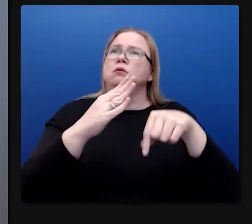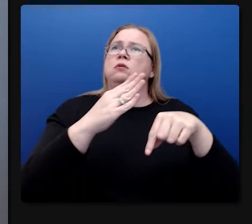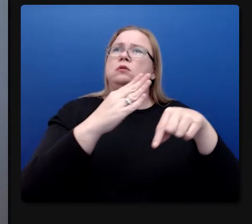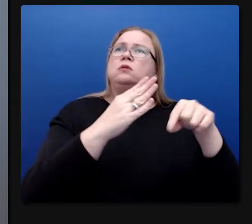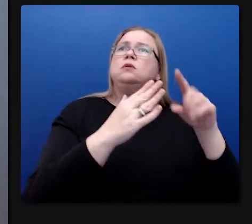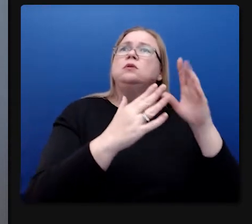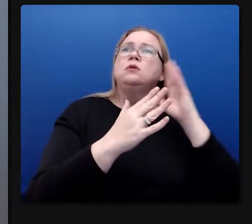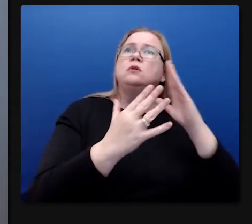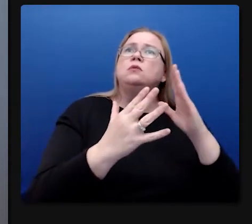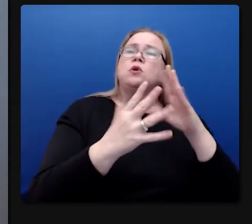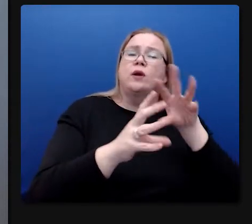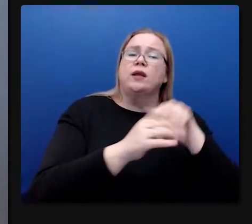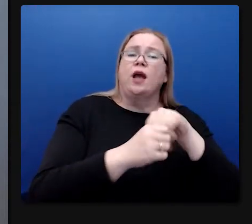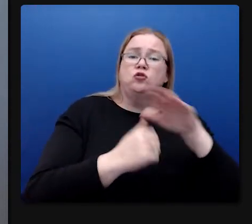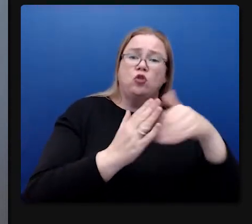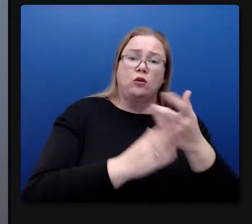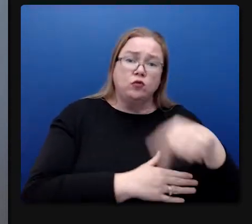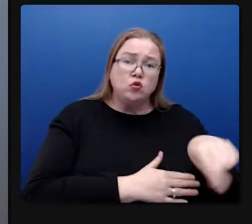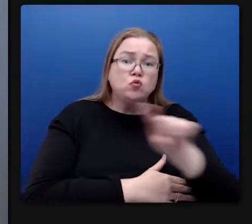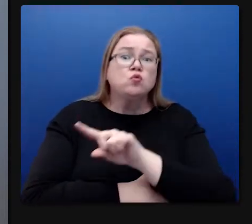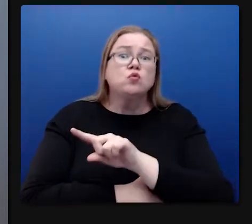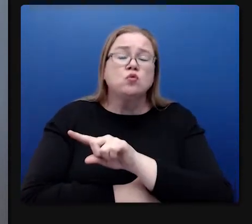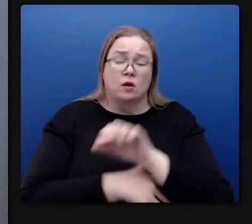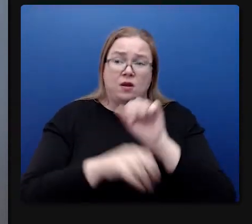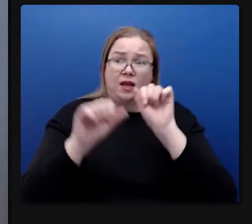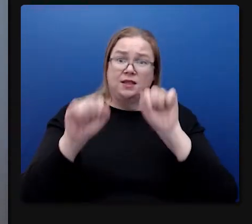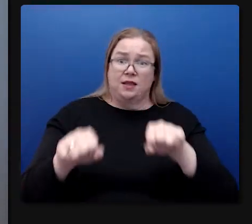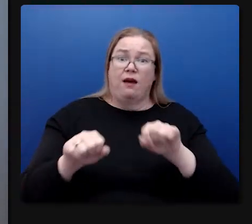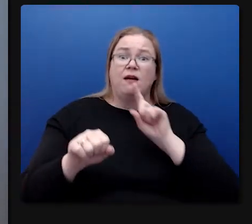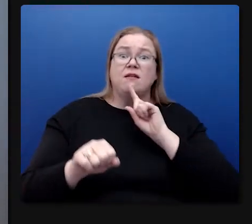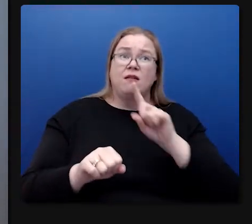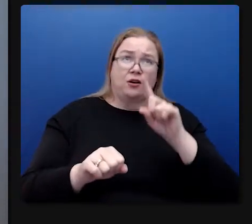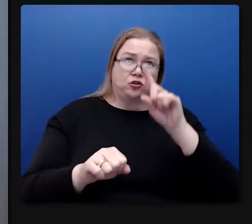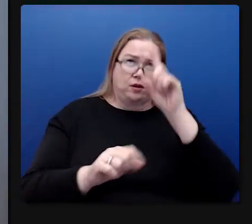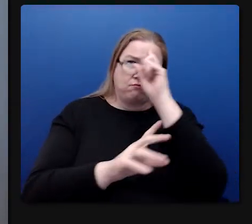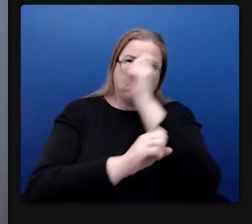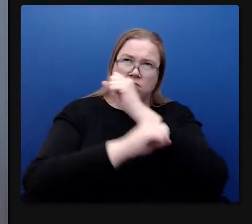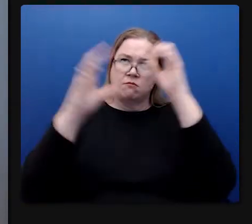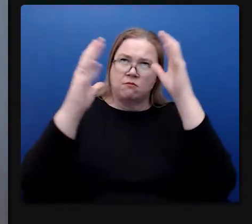it's really crucial that we engage all of you in being able to actualize those goals.